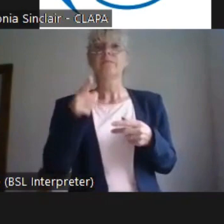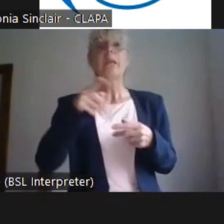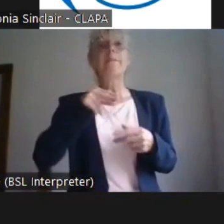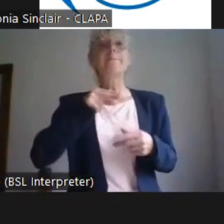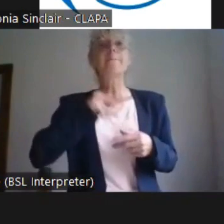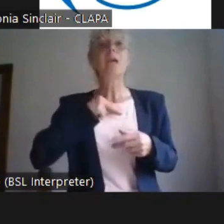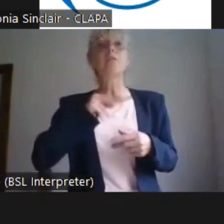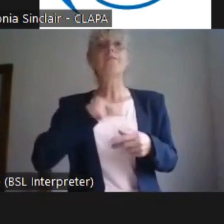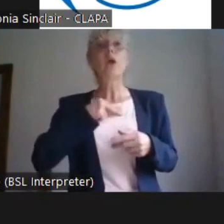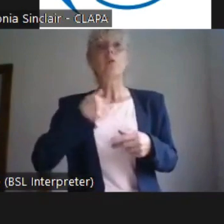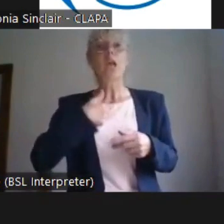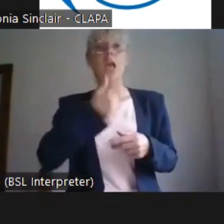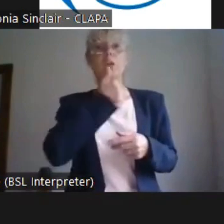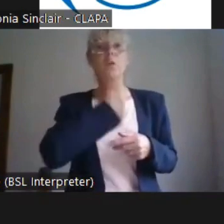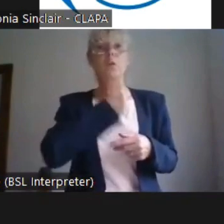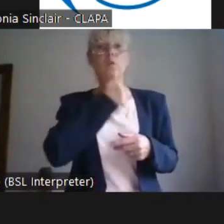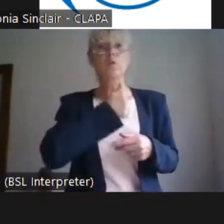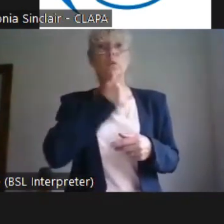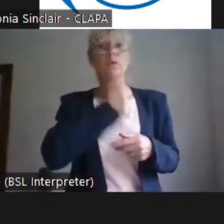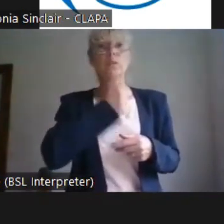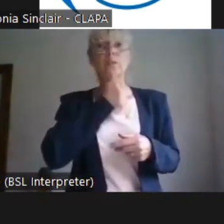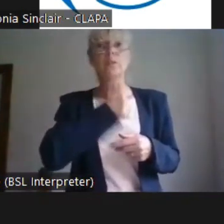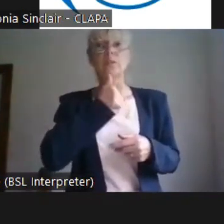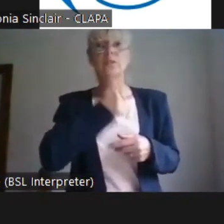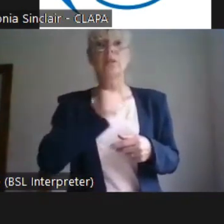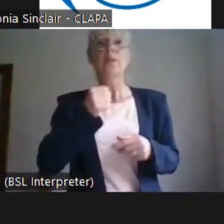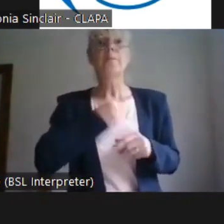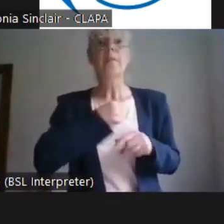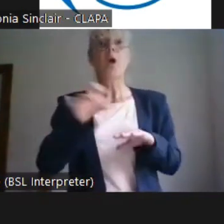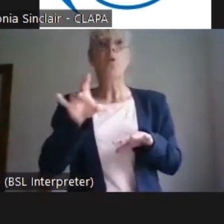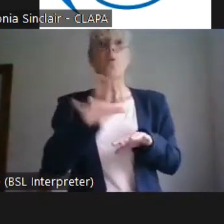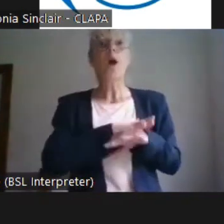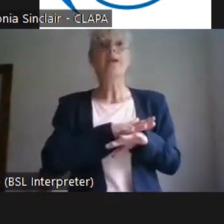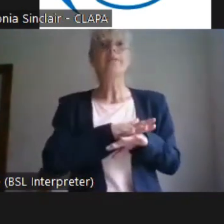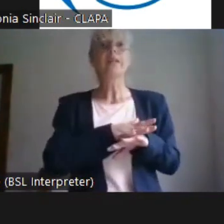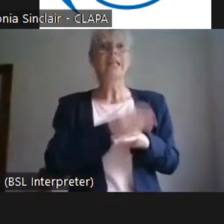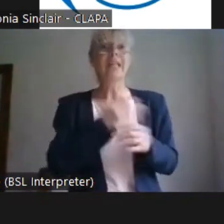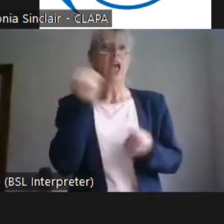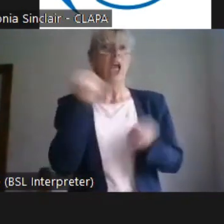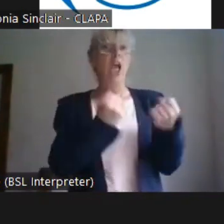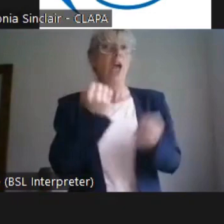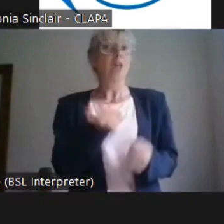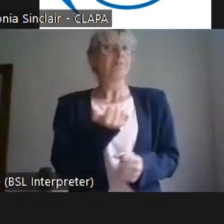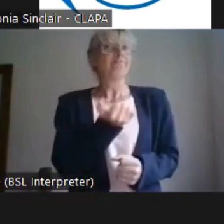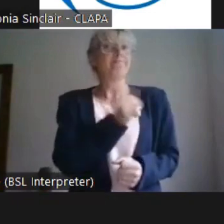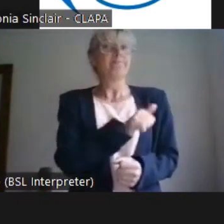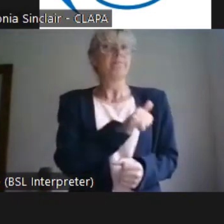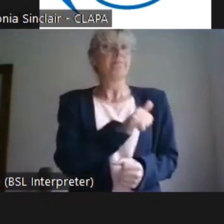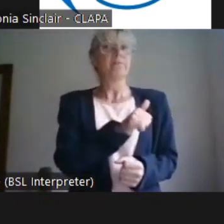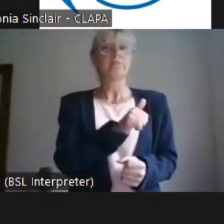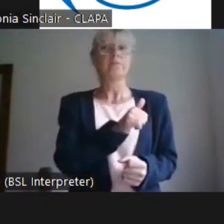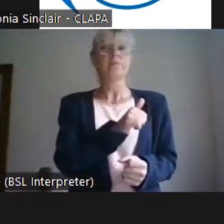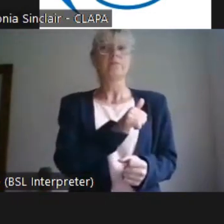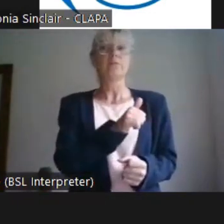use I find it very useful my wife wears it in the car and we can actually have a decent conversation